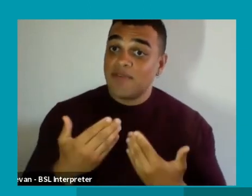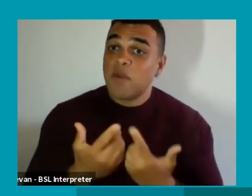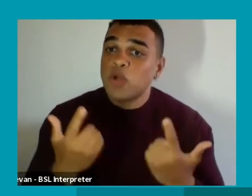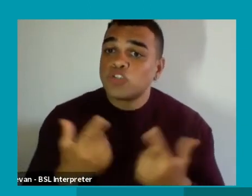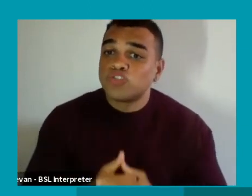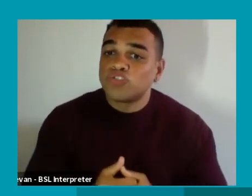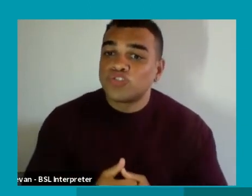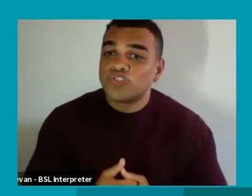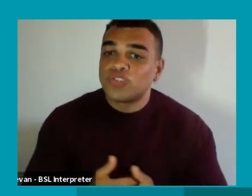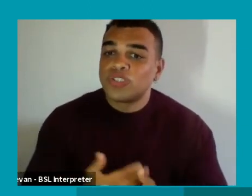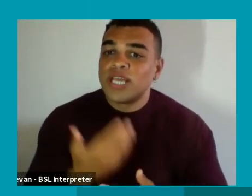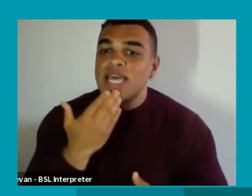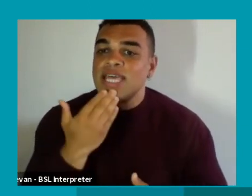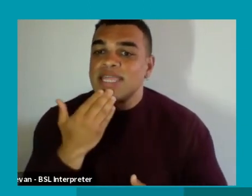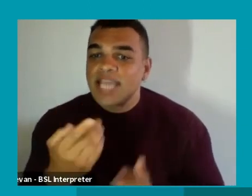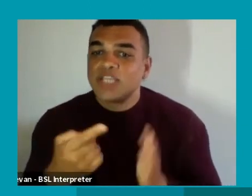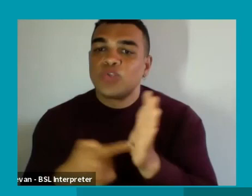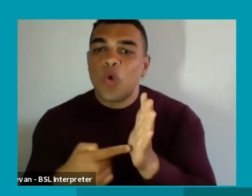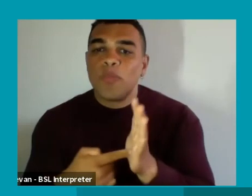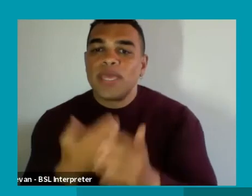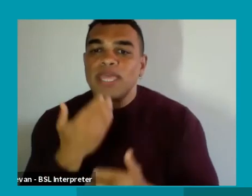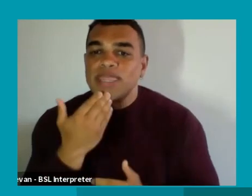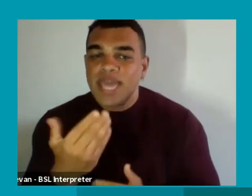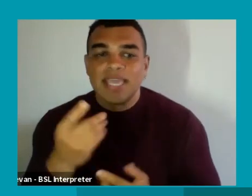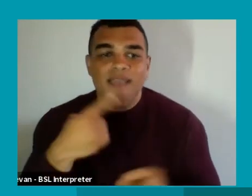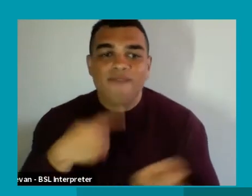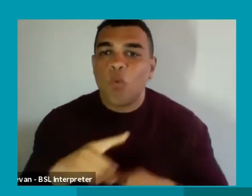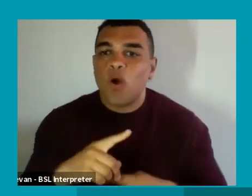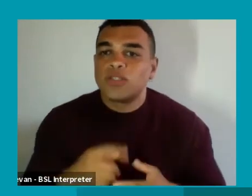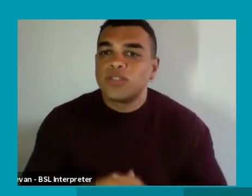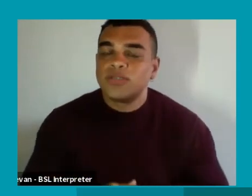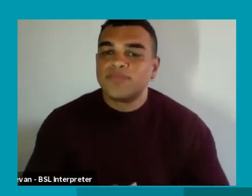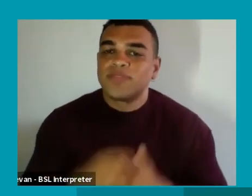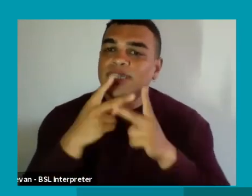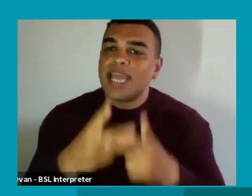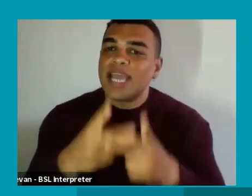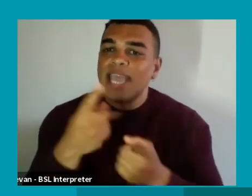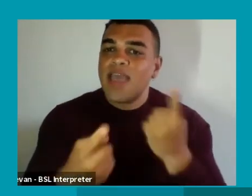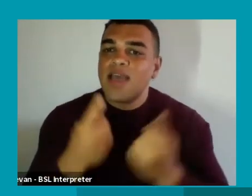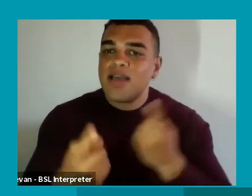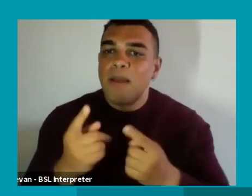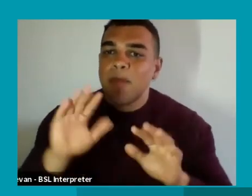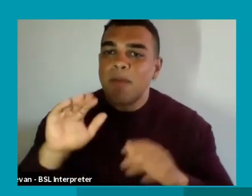Thanks Tammy, thanks Toby. Thank you everyone. Take care bye bye.